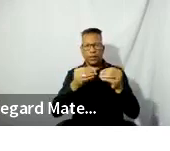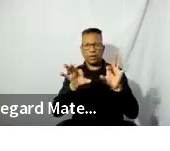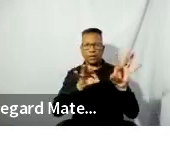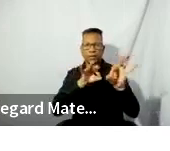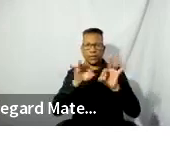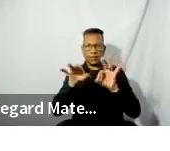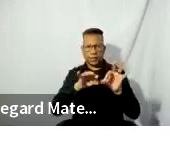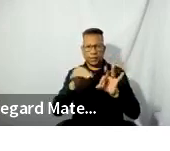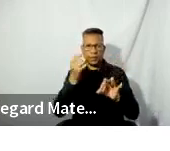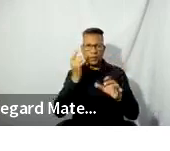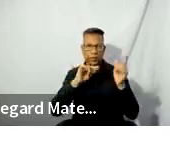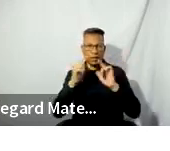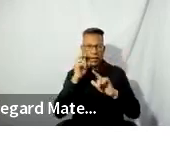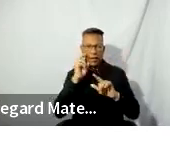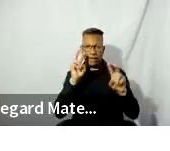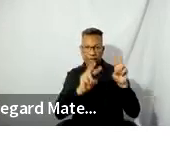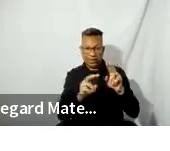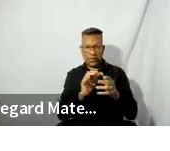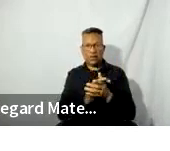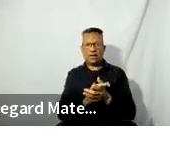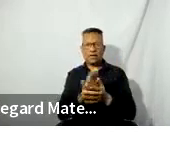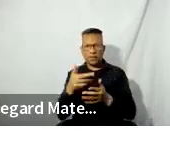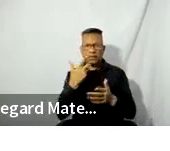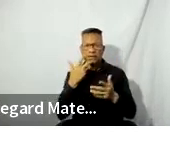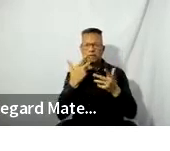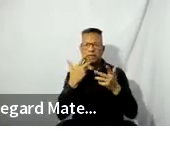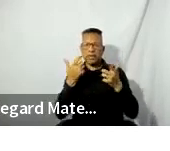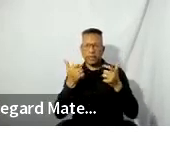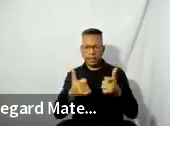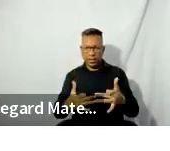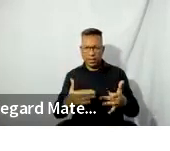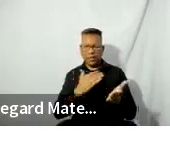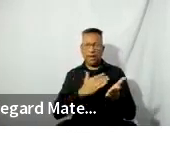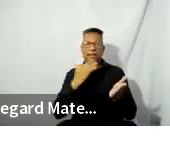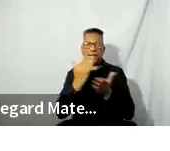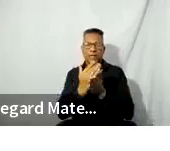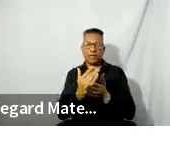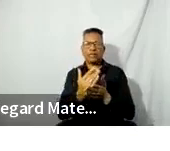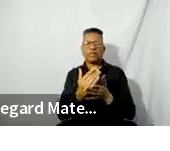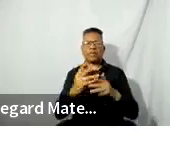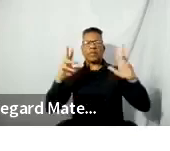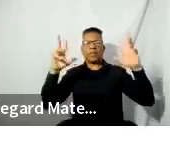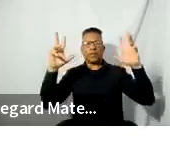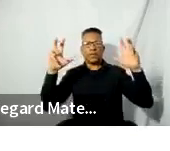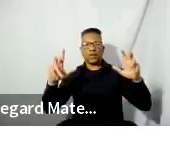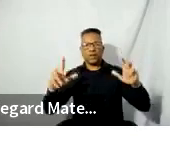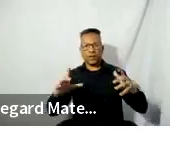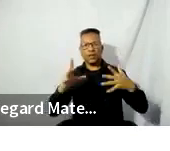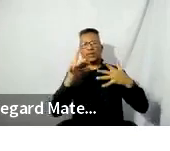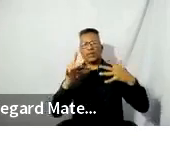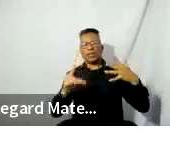it's it's articulated Let's explore this in a little bit more a little bit more detail ail so first of